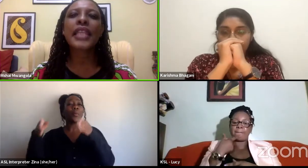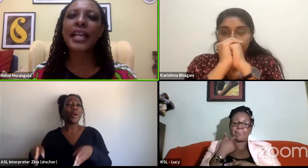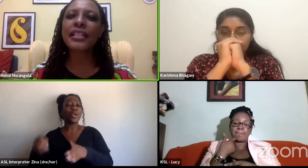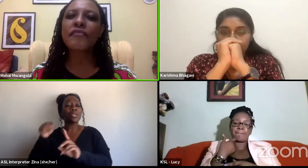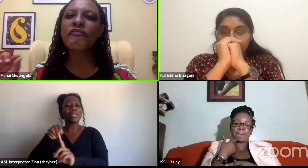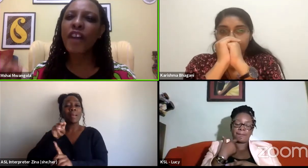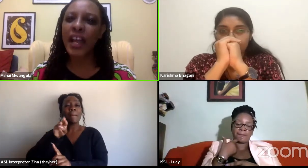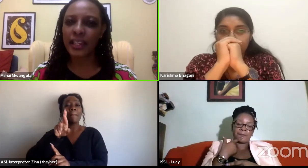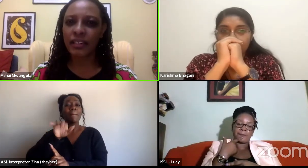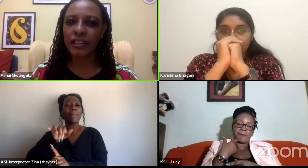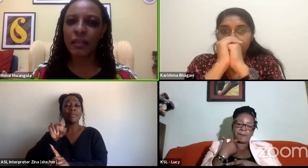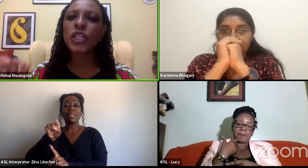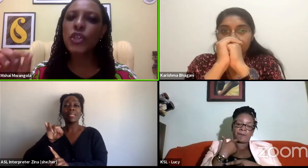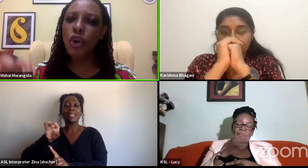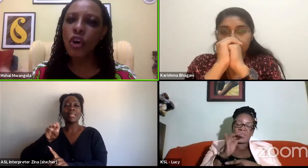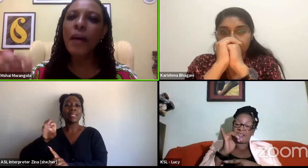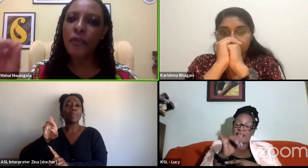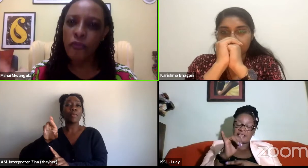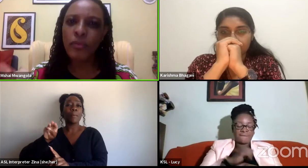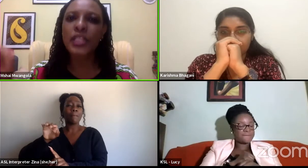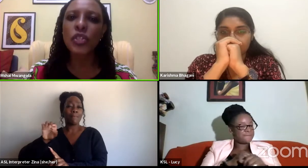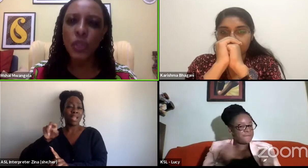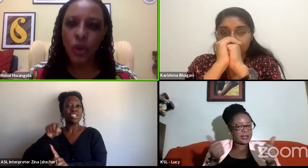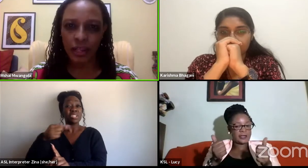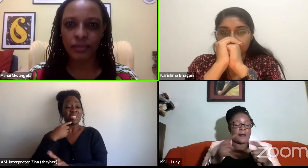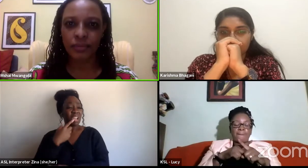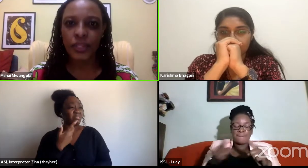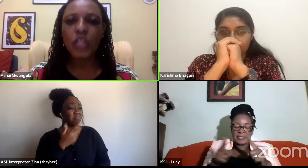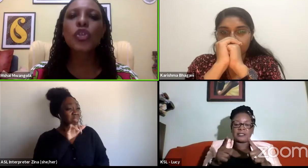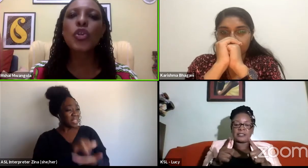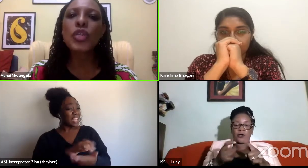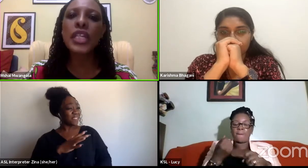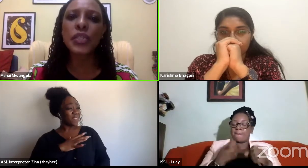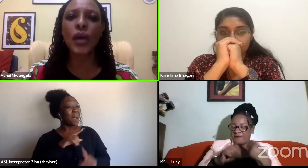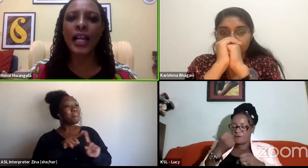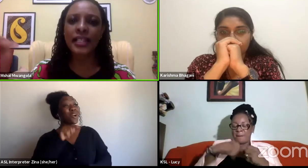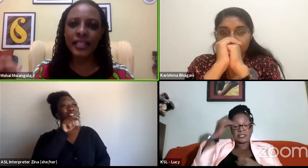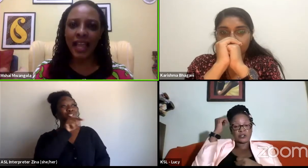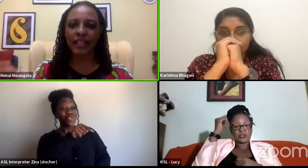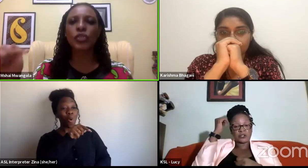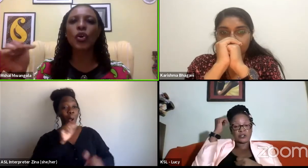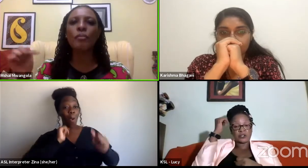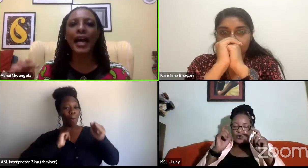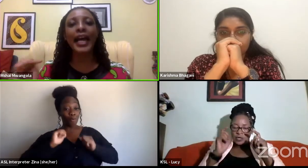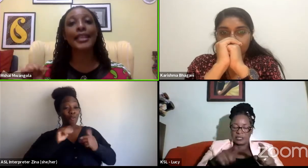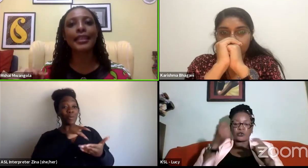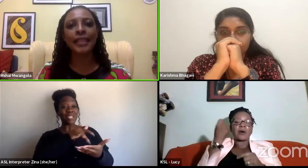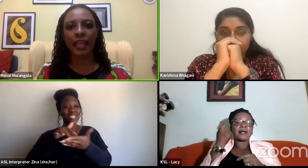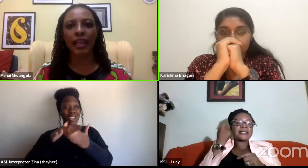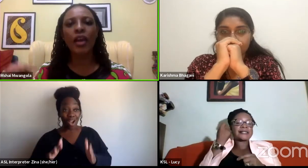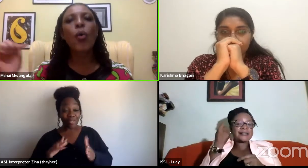"That's fine, but you're a performance scholar. So you need to understand, to go back and think